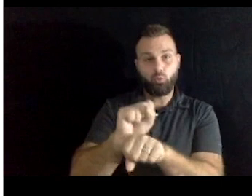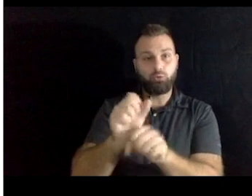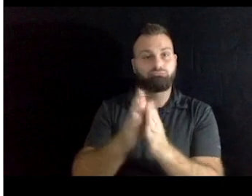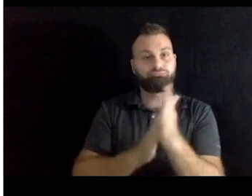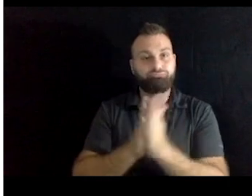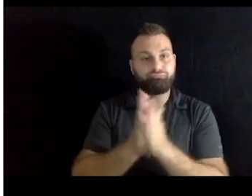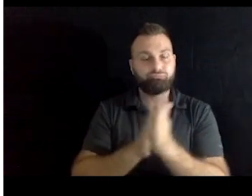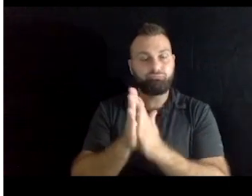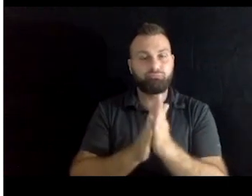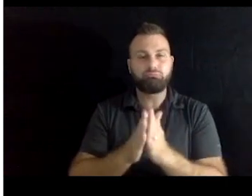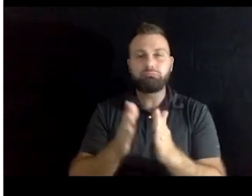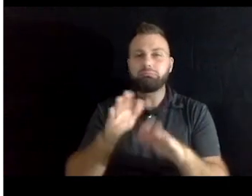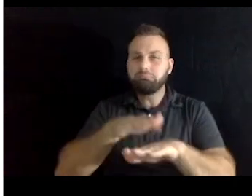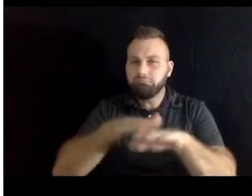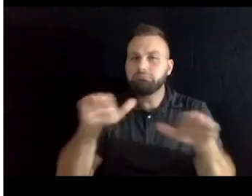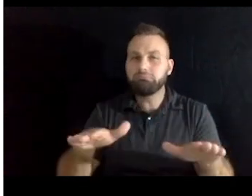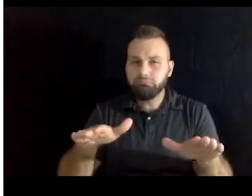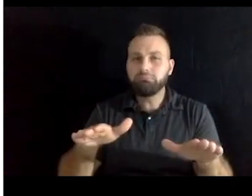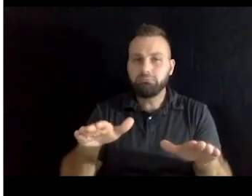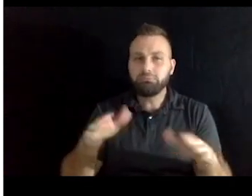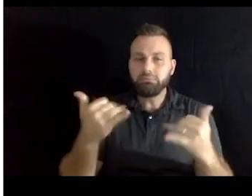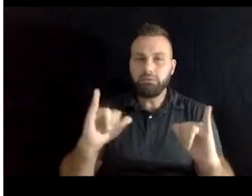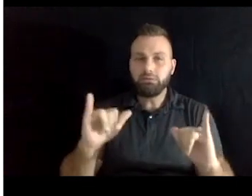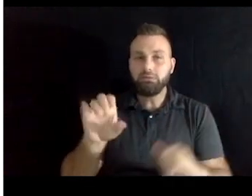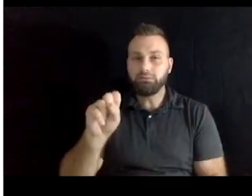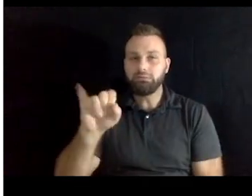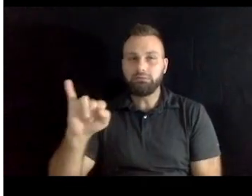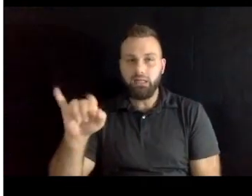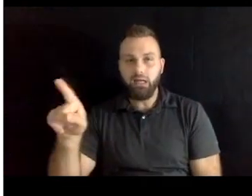They are different between the programs. The SSI incentives are complex,